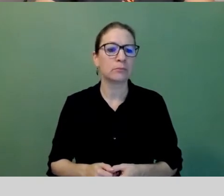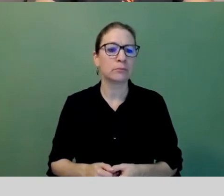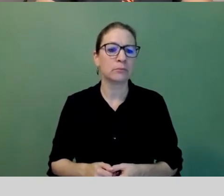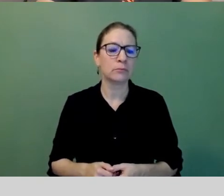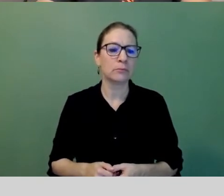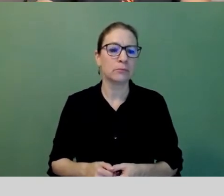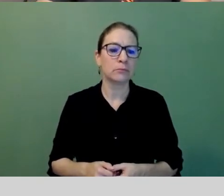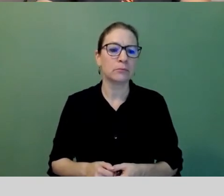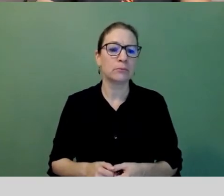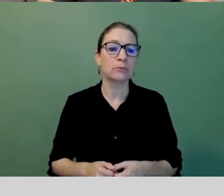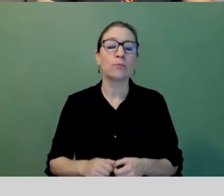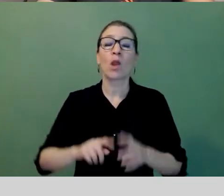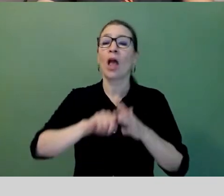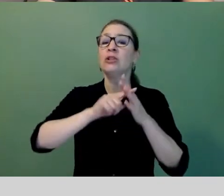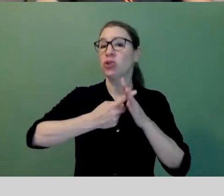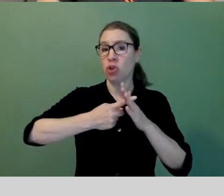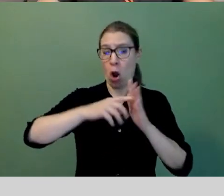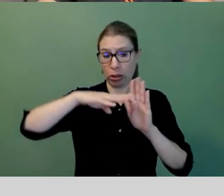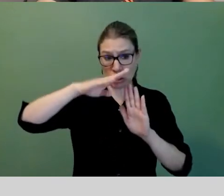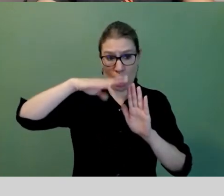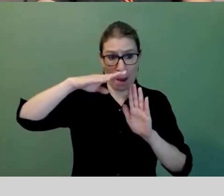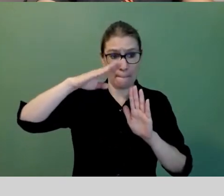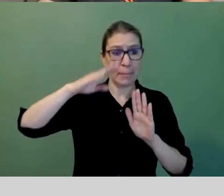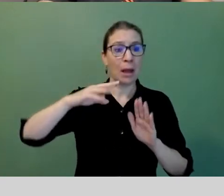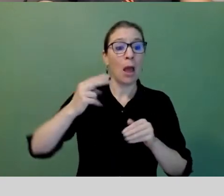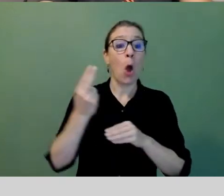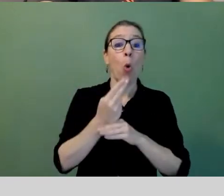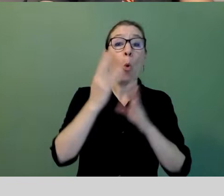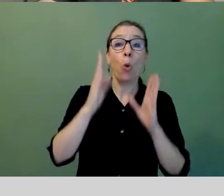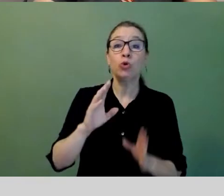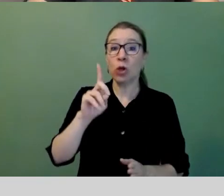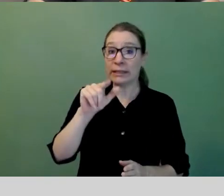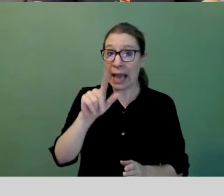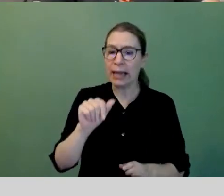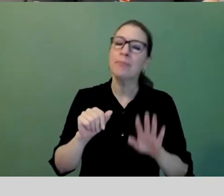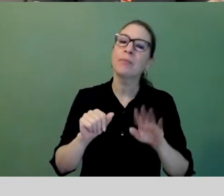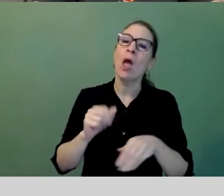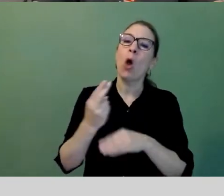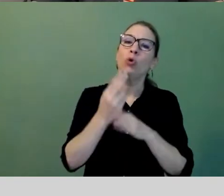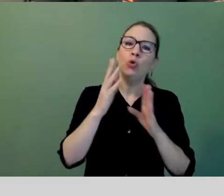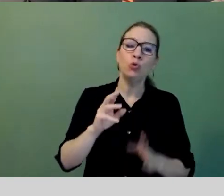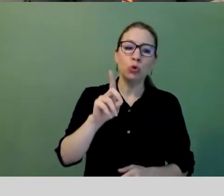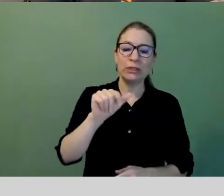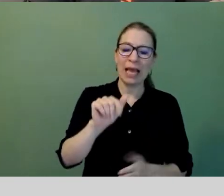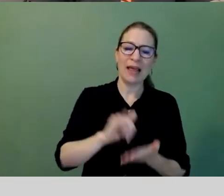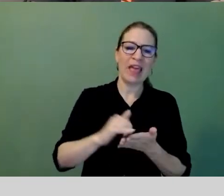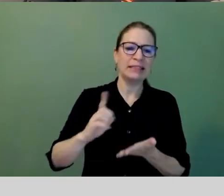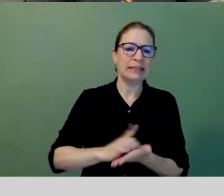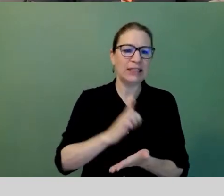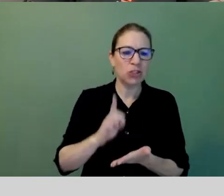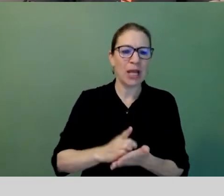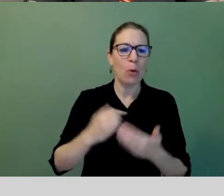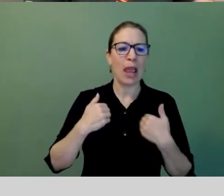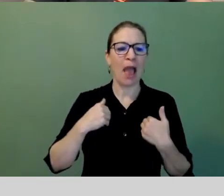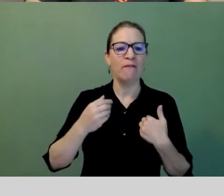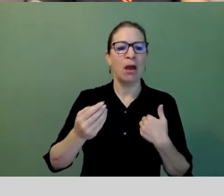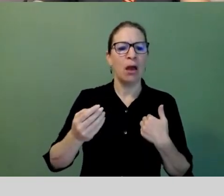So let's start from the beginning. It says user data. So user data is a dictionary where we have four keys,